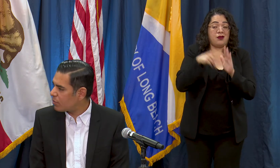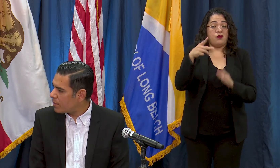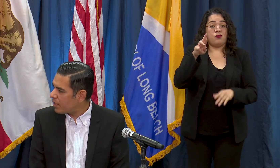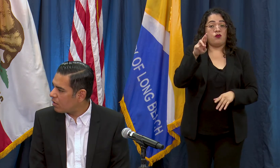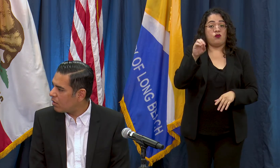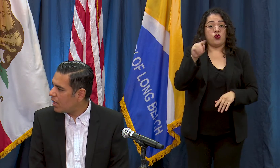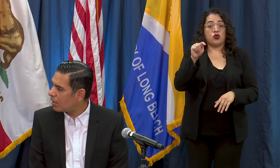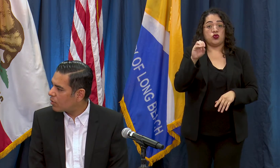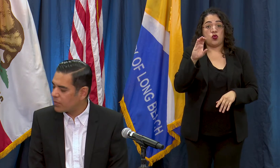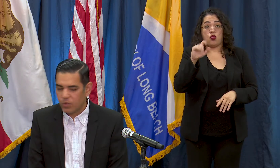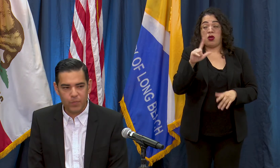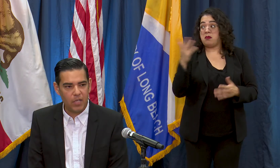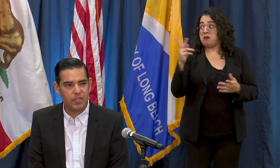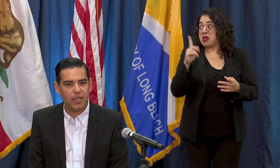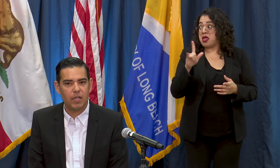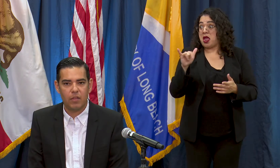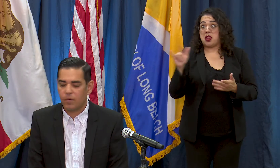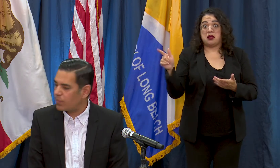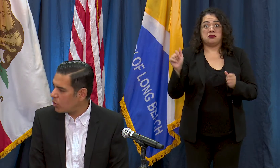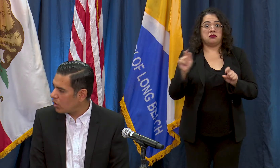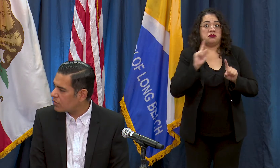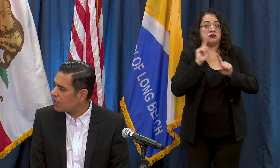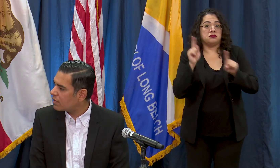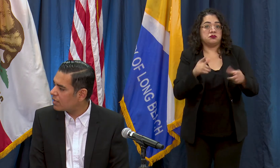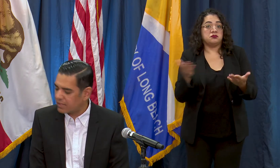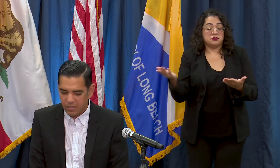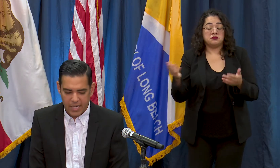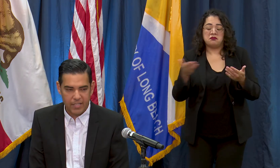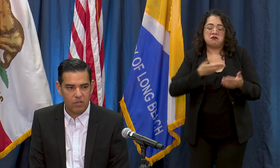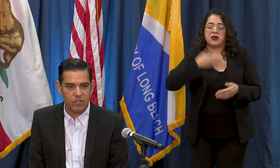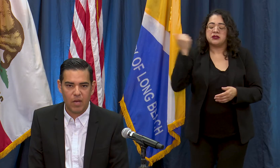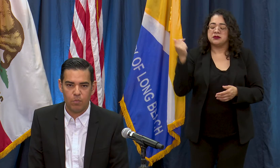probably better equipped to respond to the protocols kind of day cares and how we're